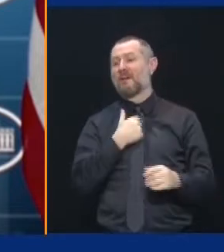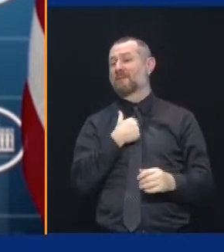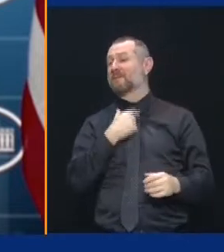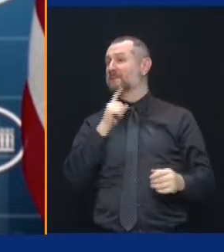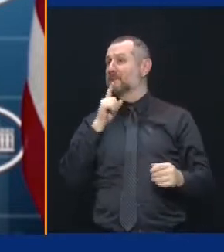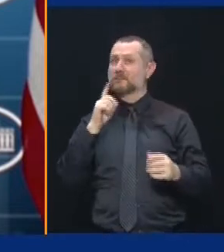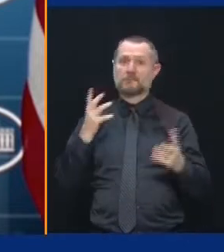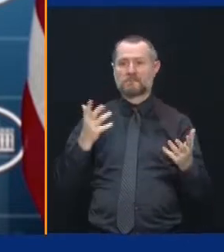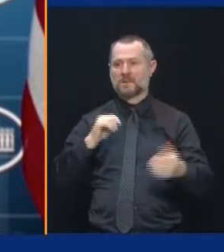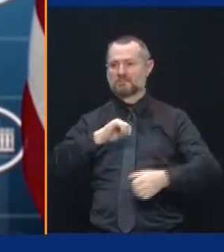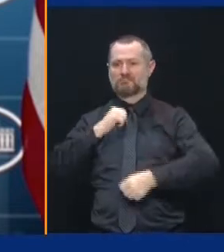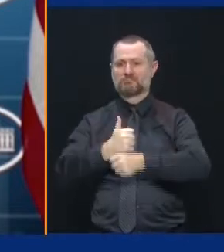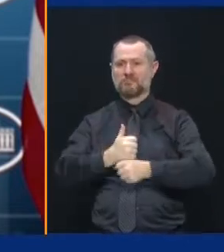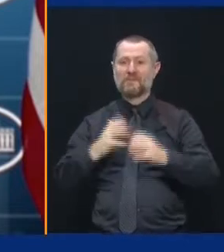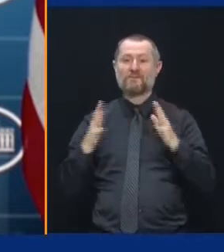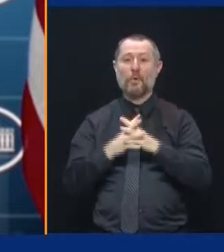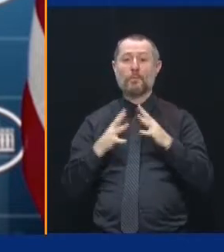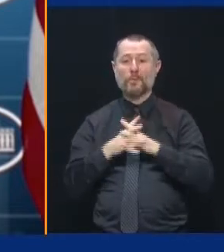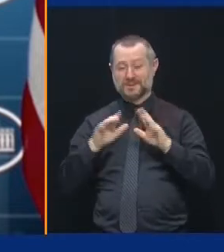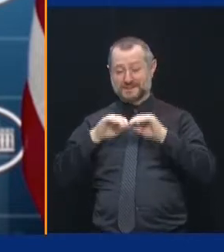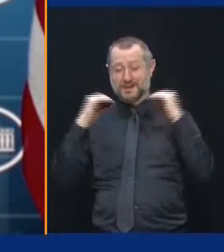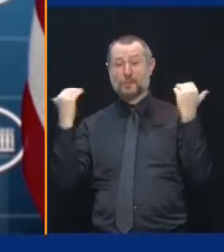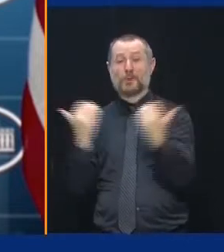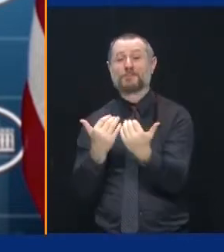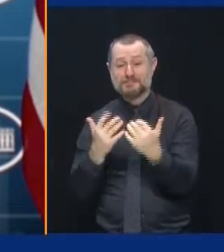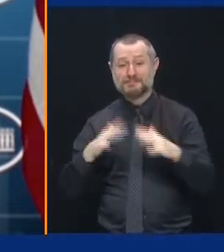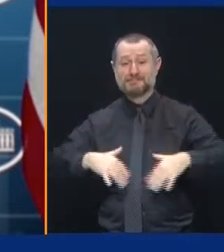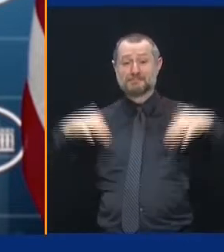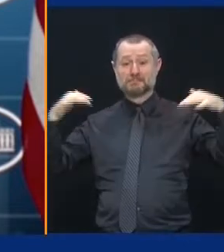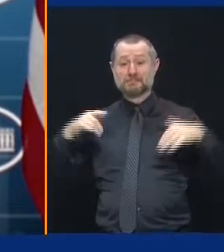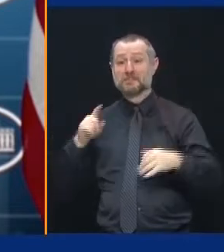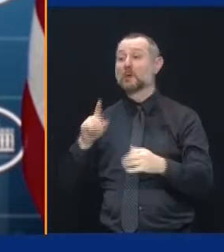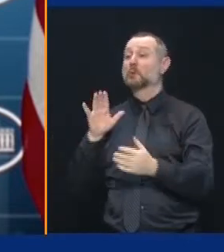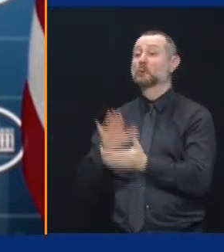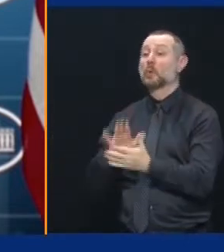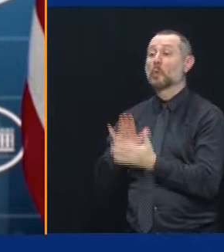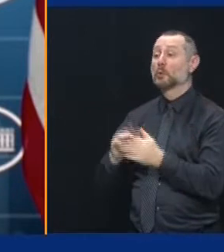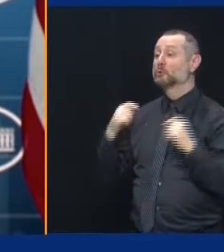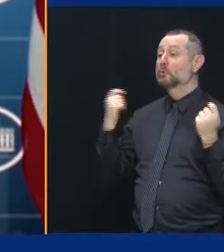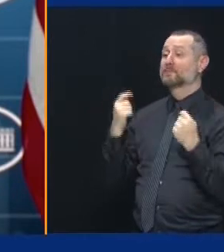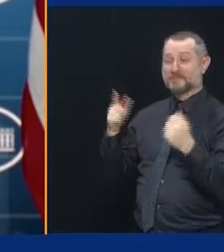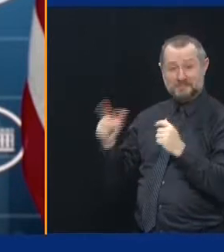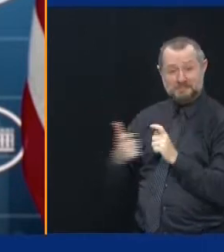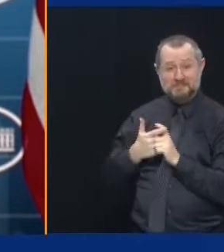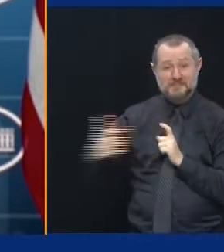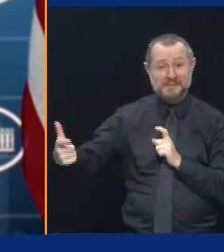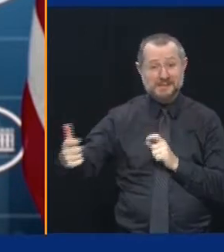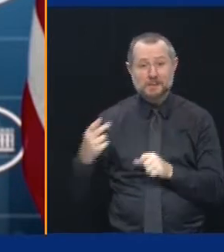BUILDING NEW COMMUNITY VACCINATION CENTERS FROM THE GROUND UP IN STADIUMS, COMMUNITY